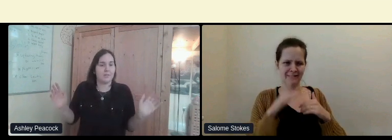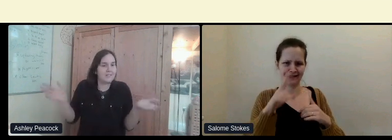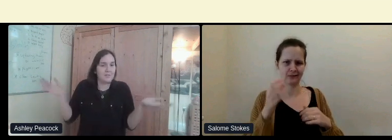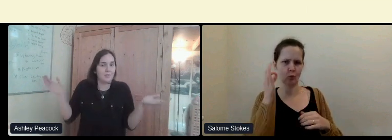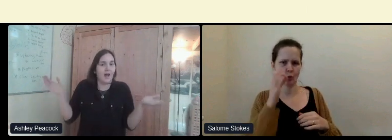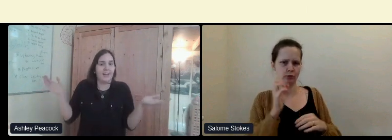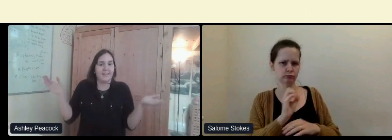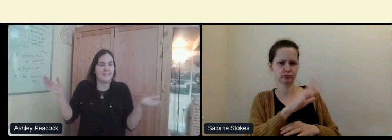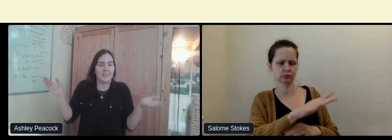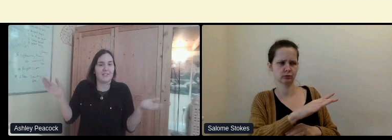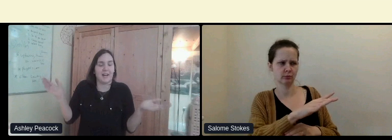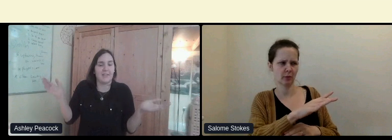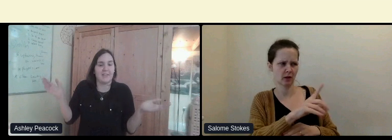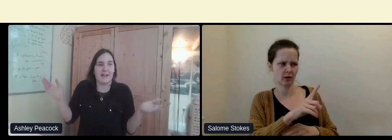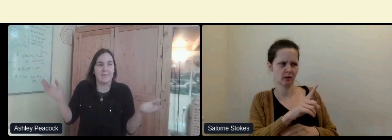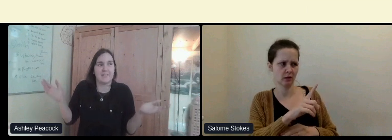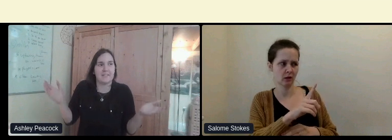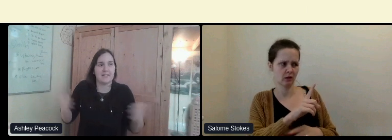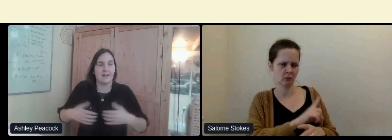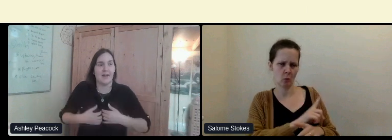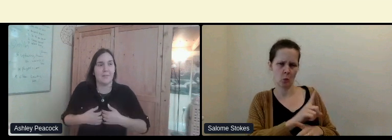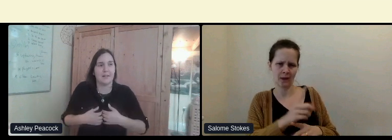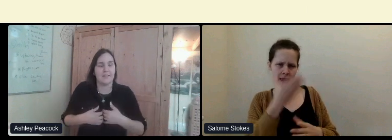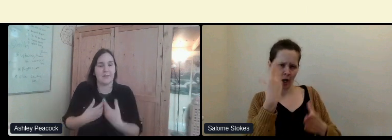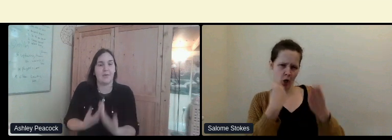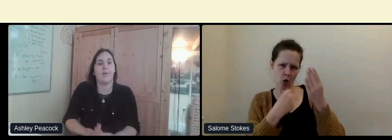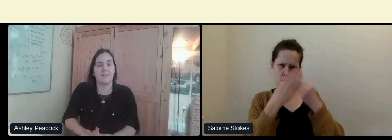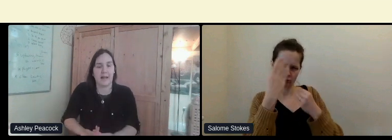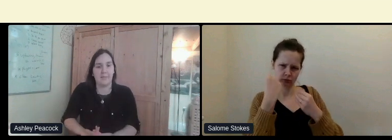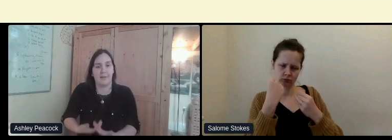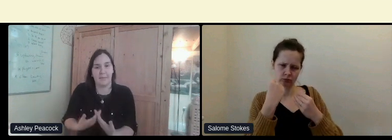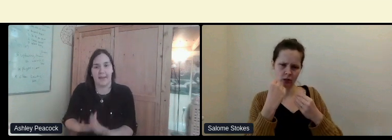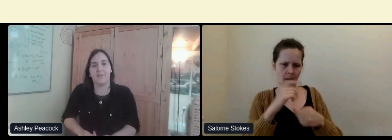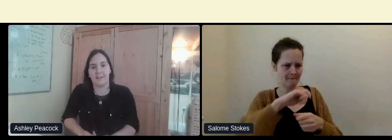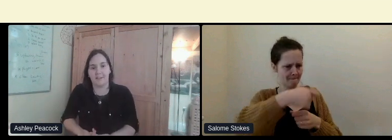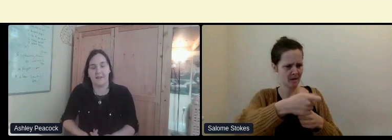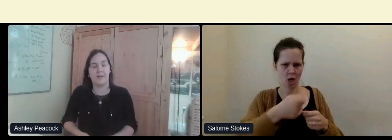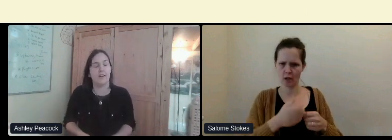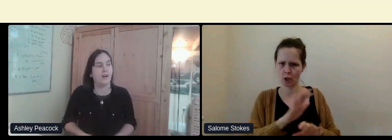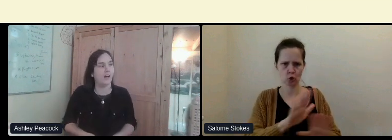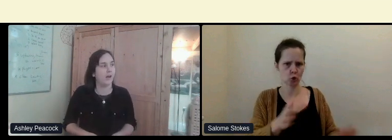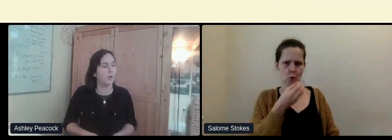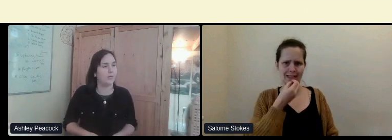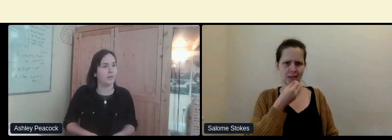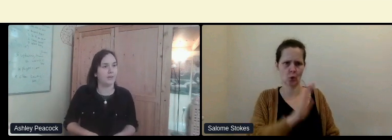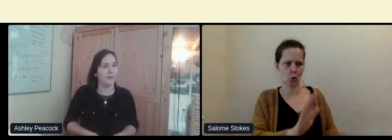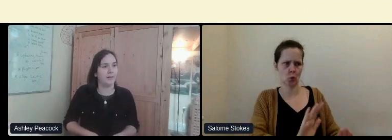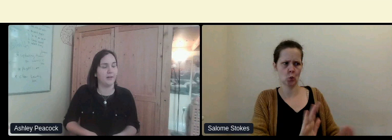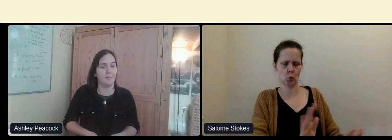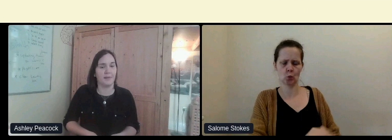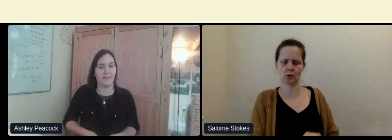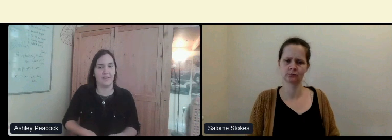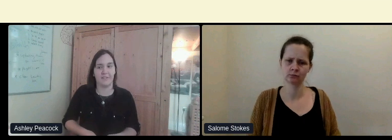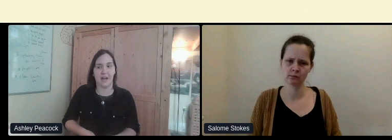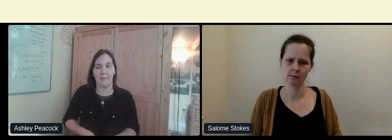monkeys knew why. They just adapted and took an on this habit and behaviour over a period of time.